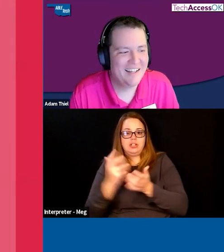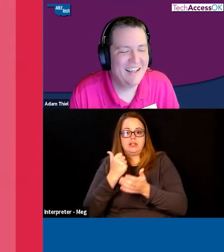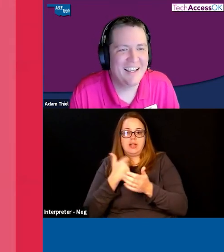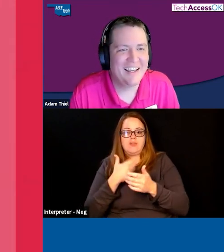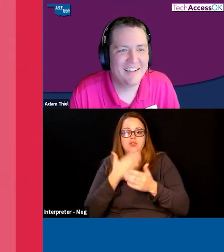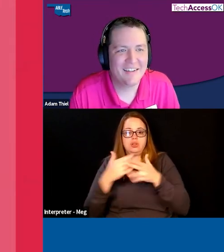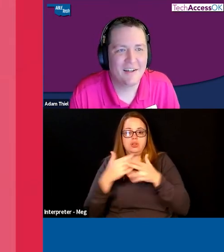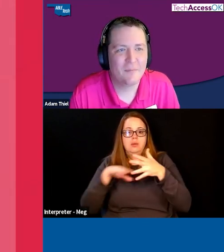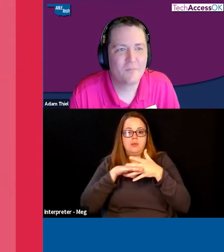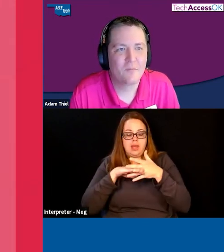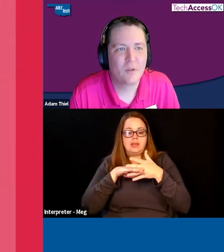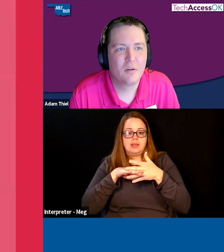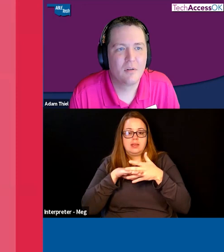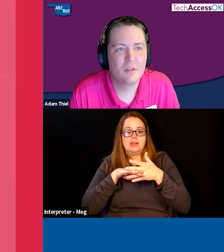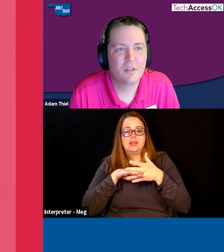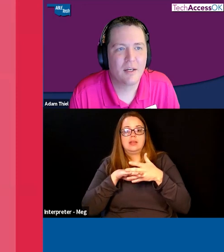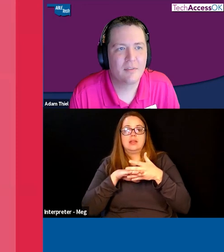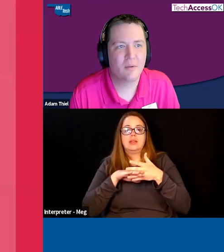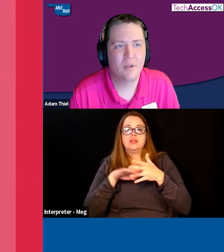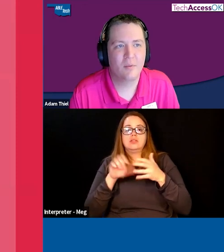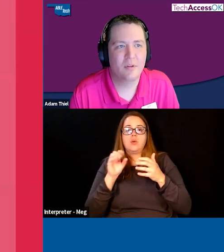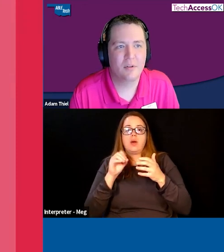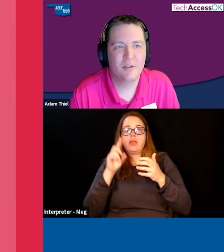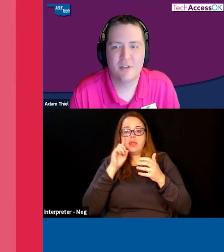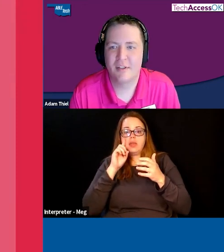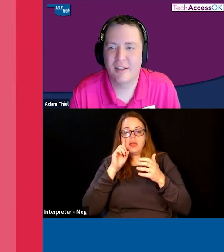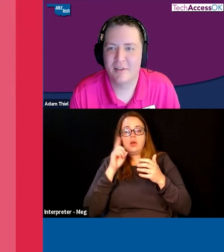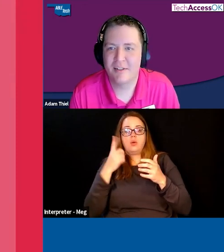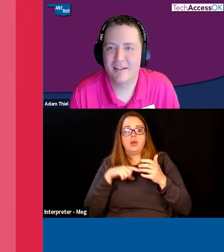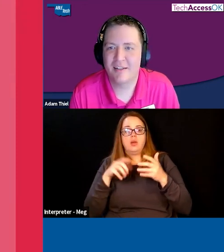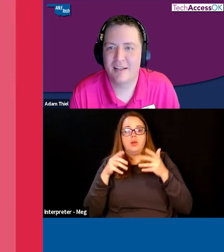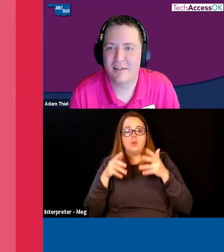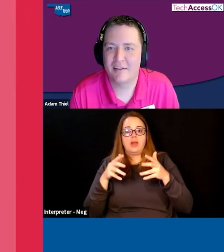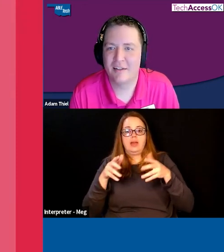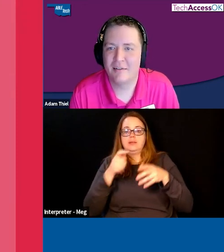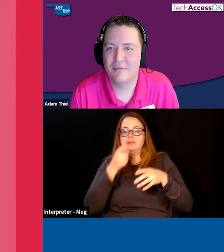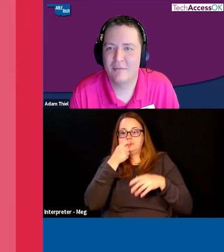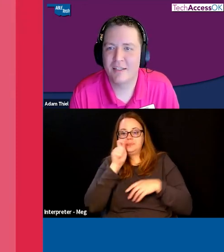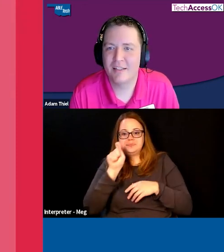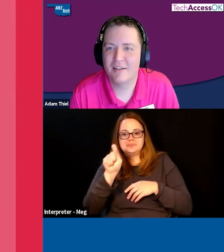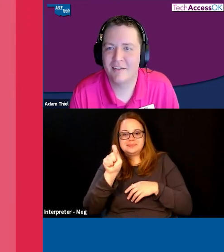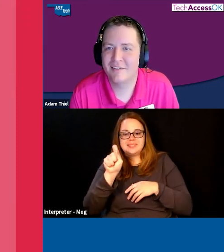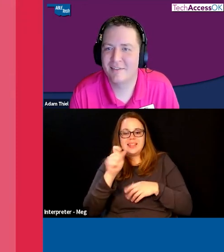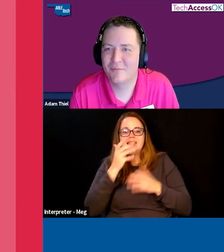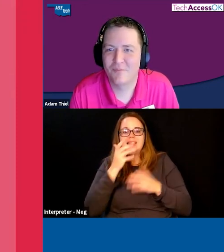and so I think we will just leave it at that. Thanks, Kaitlyn.